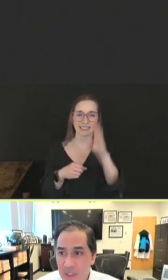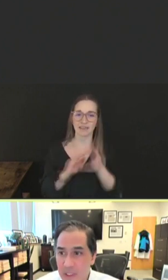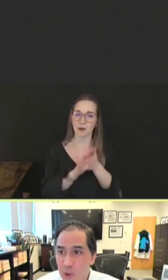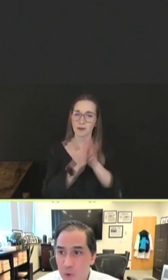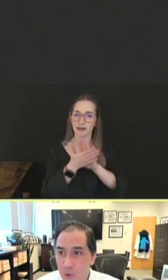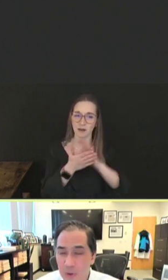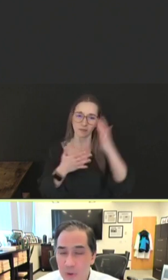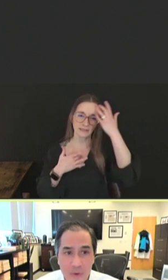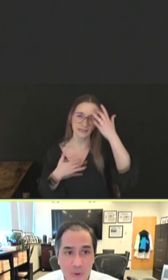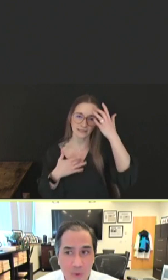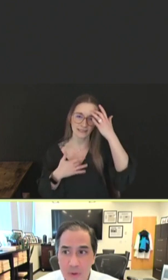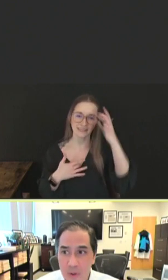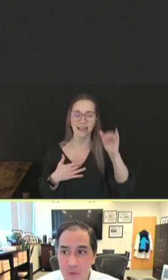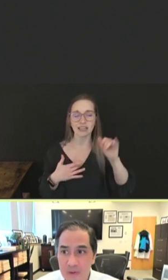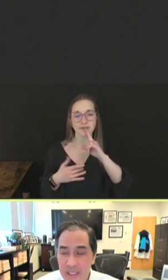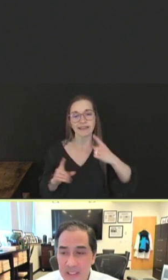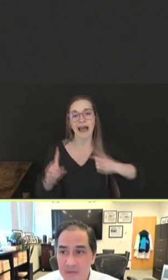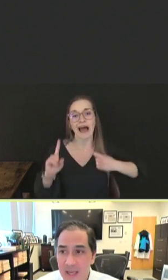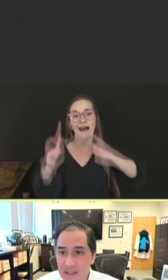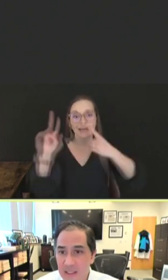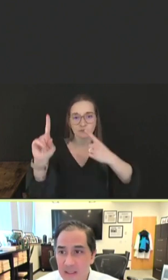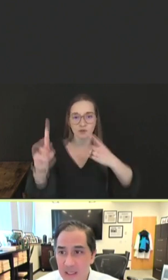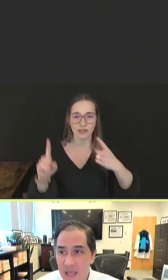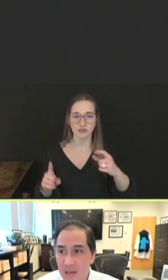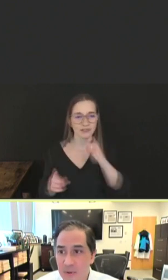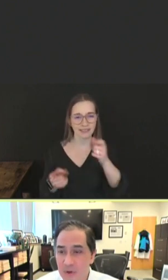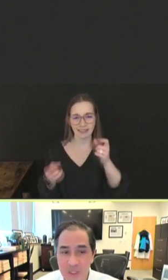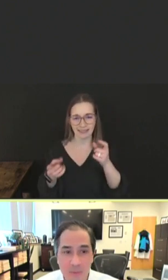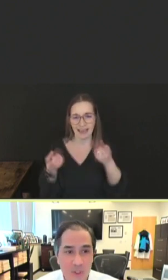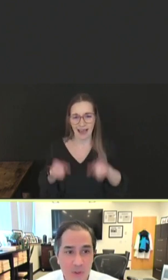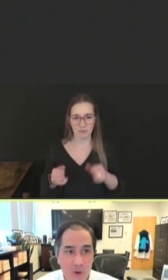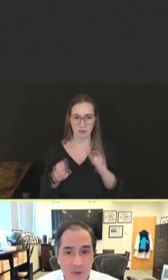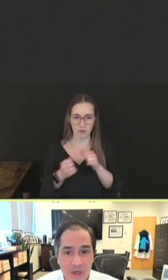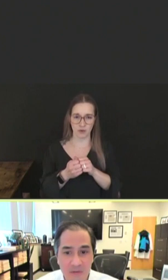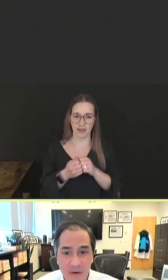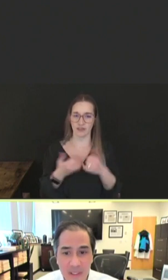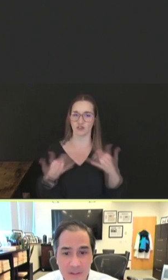really occur with current COVID-19 vaccines and hyper-transmissible Omicron variants.